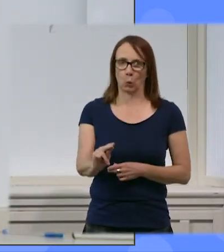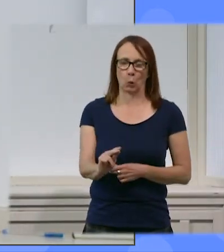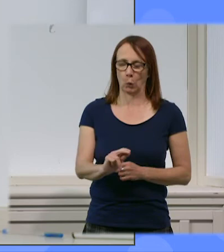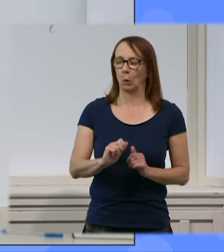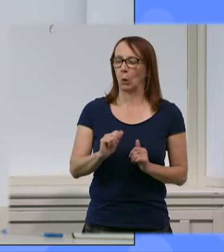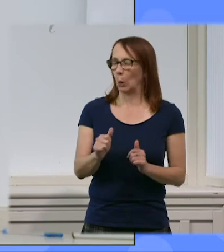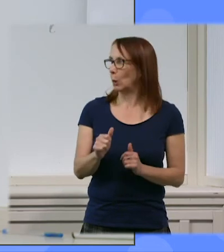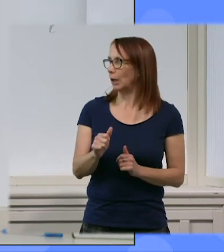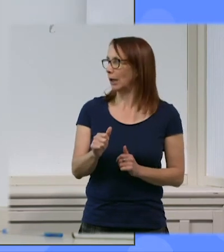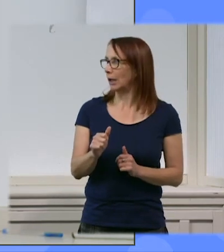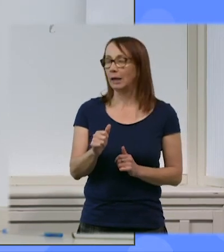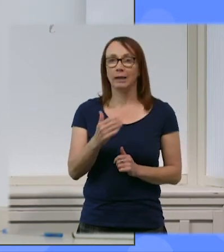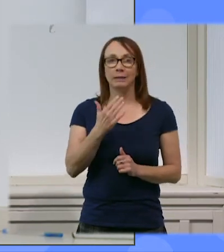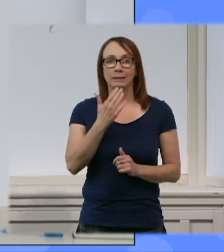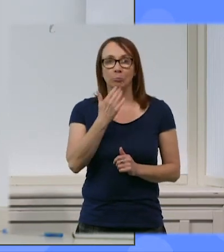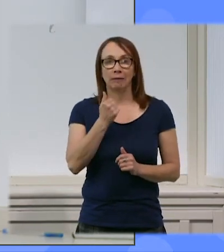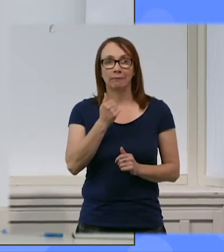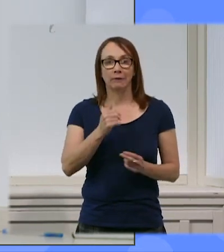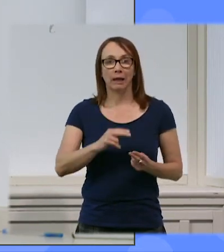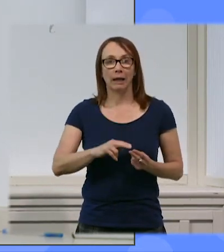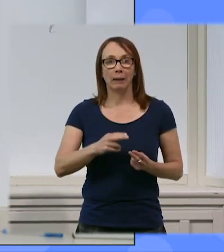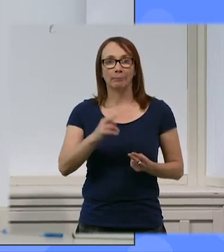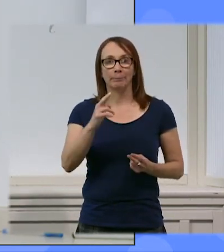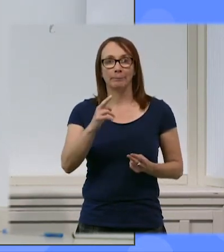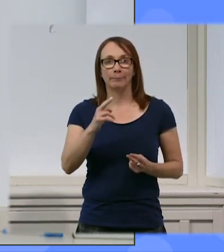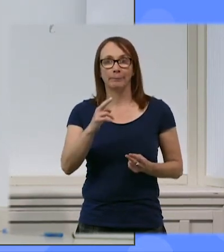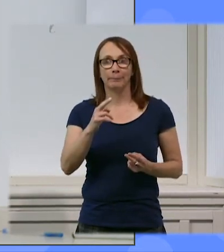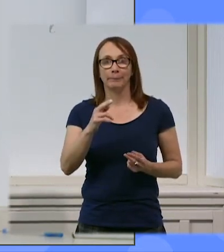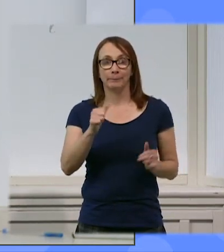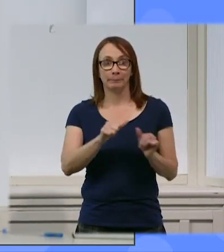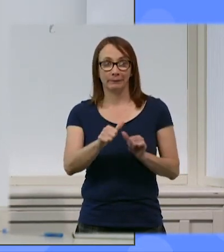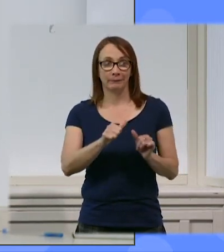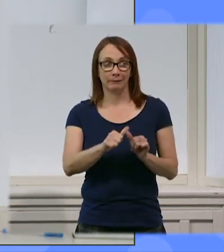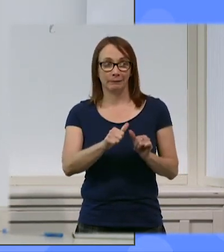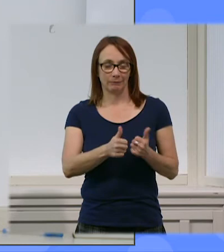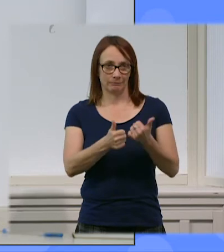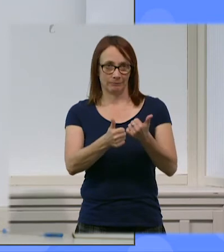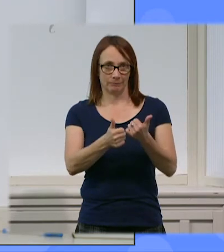okay can we turn the volume up a little bit is that is that okay great okay if I